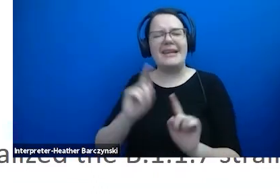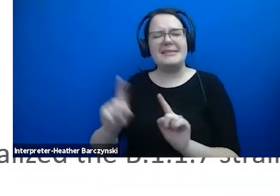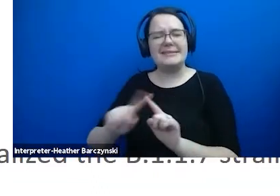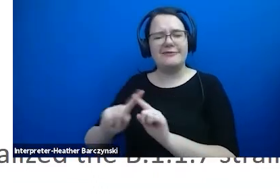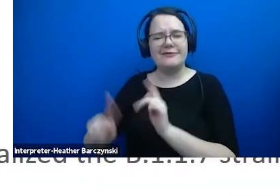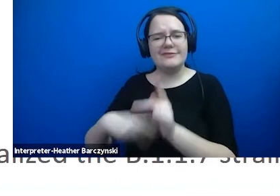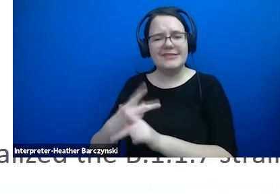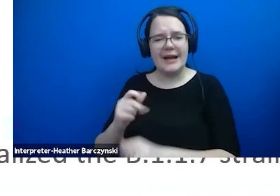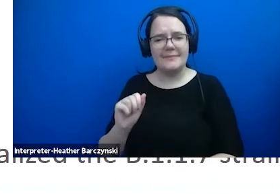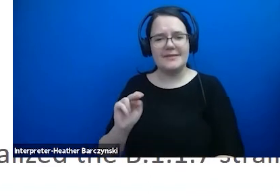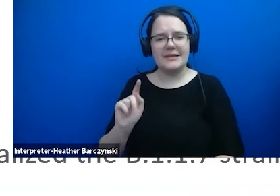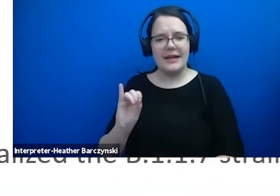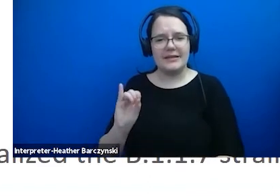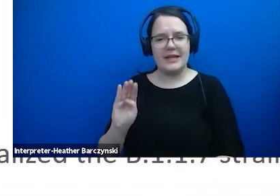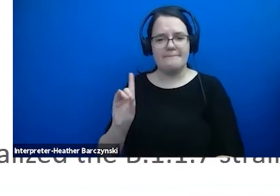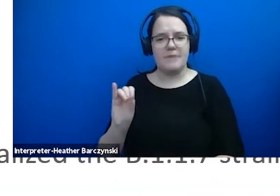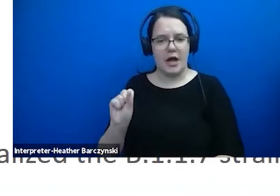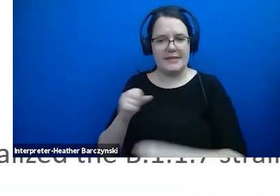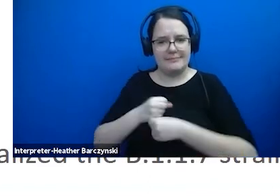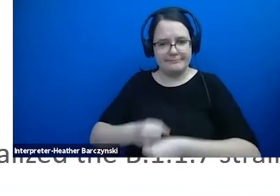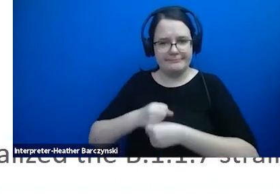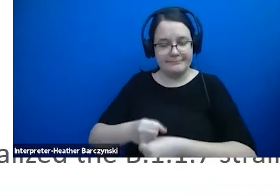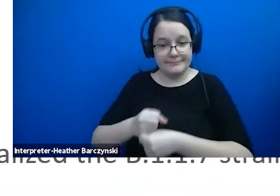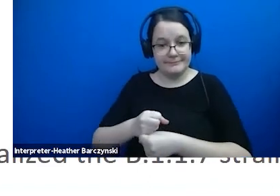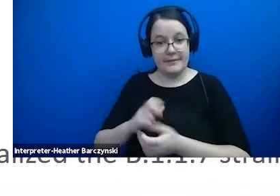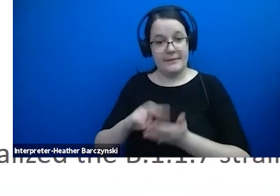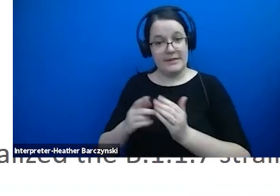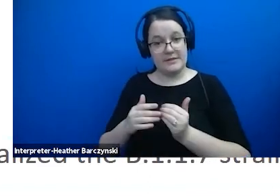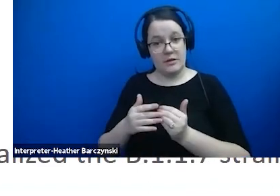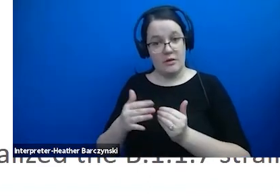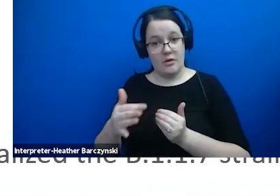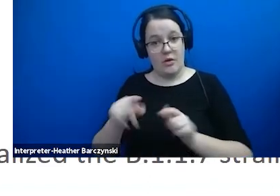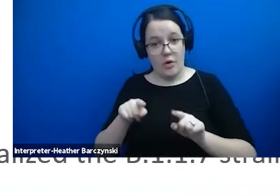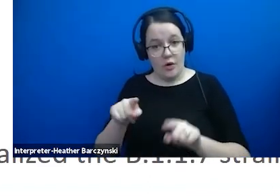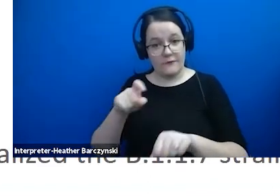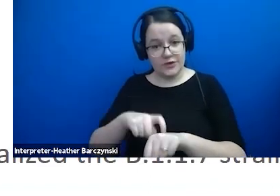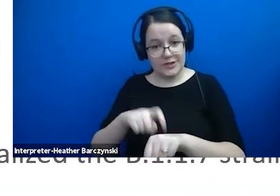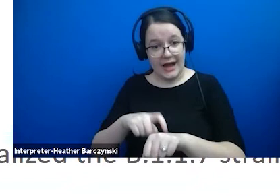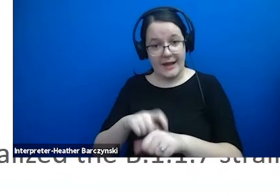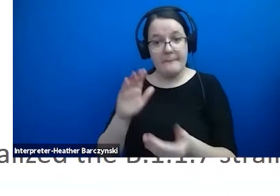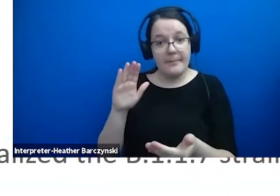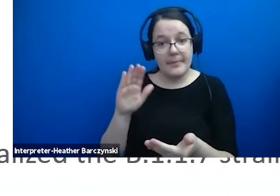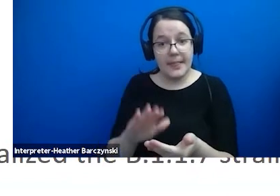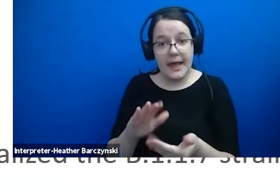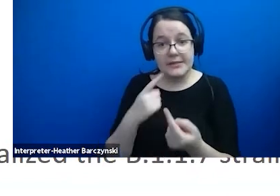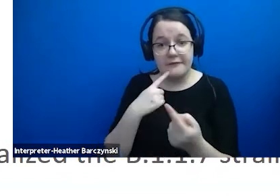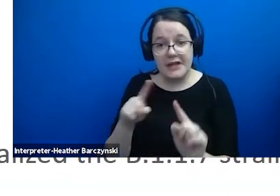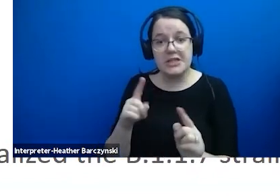produced and so while over time it might be that there is less efficacy we would not expect these